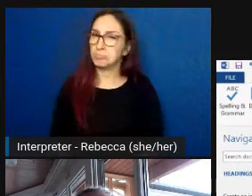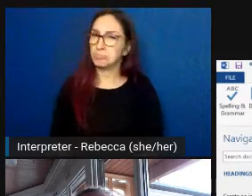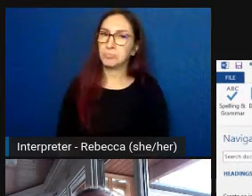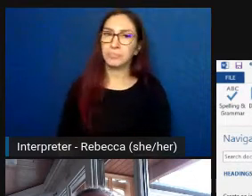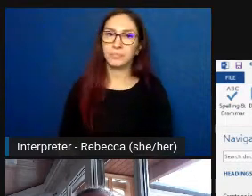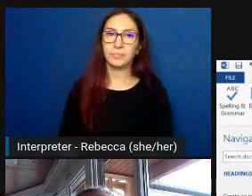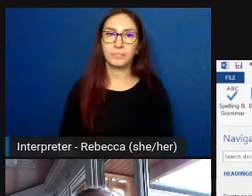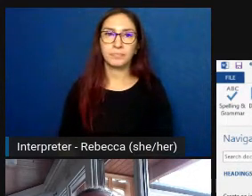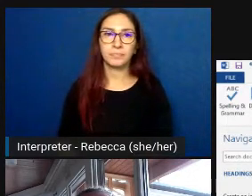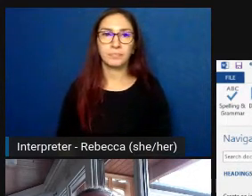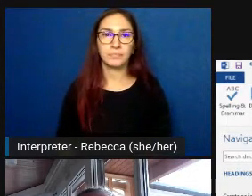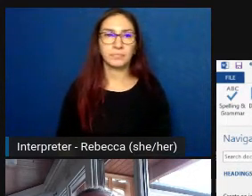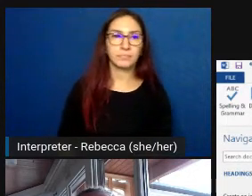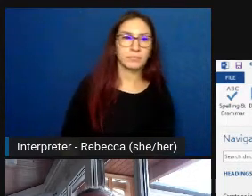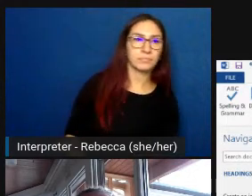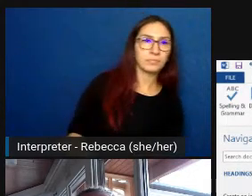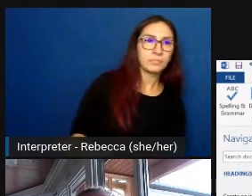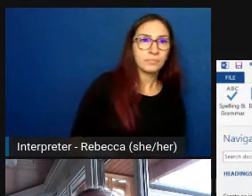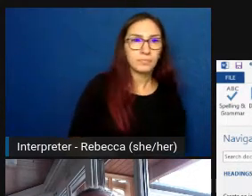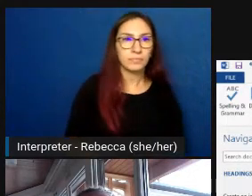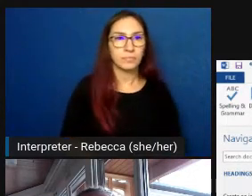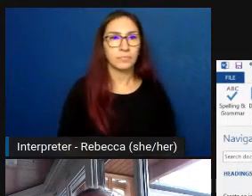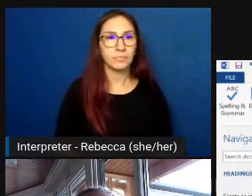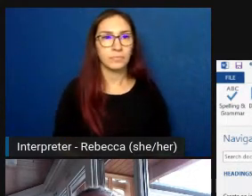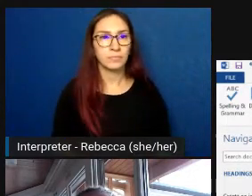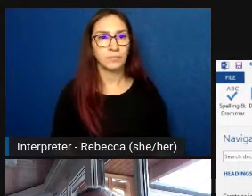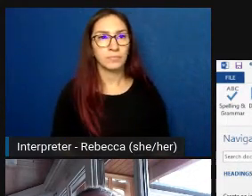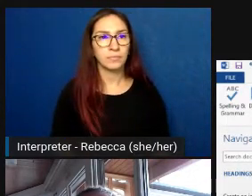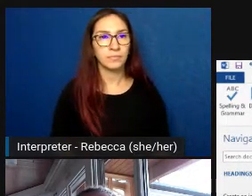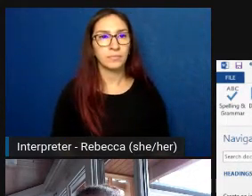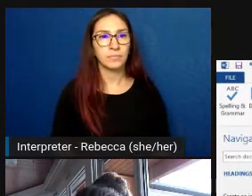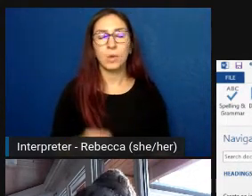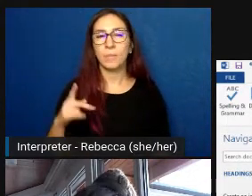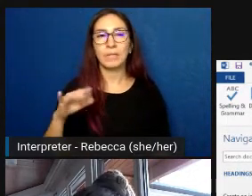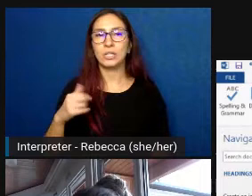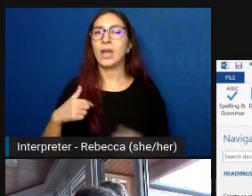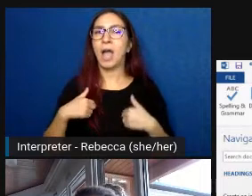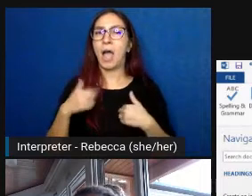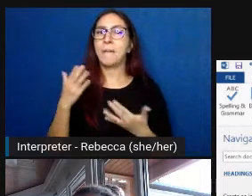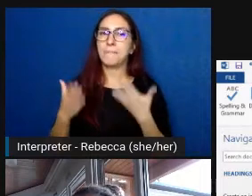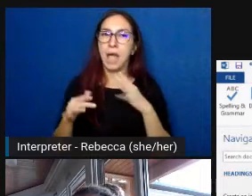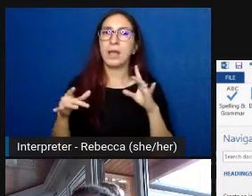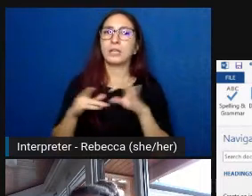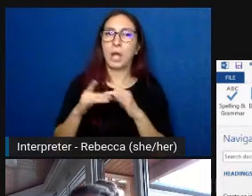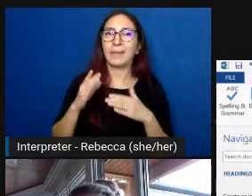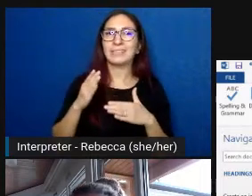Just [crosstalk] If you don't mind, I might also bat in because when I-- [crosstalk]